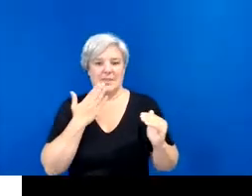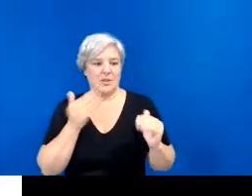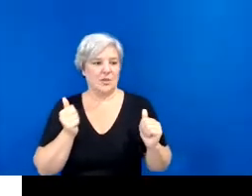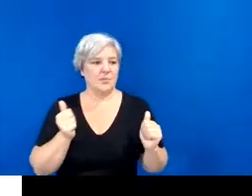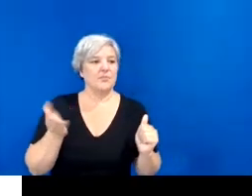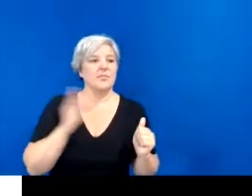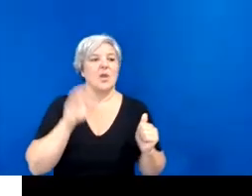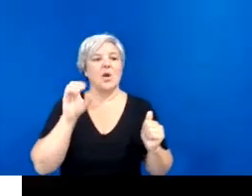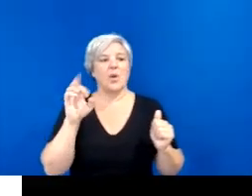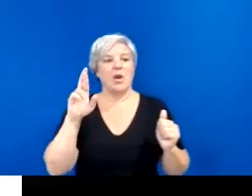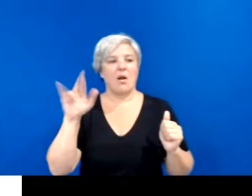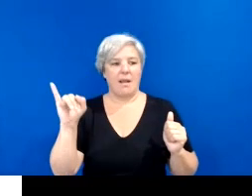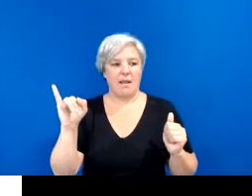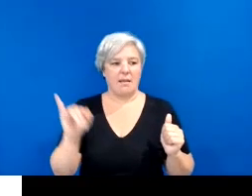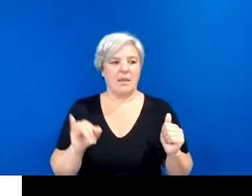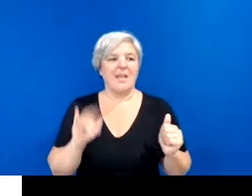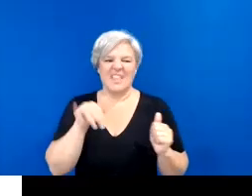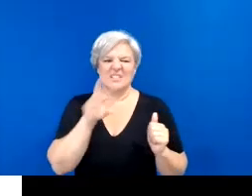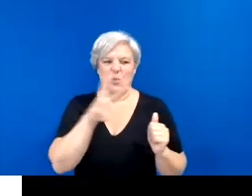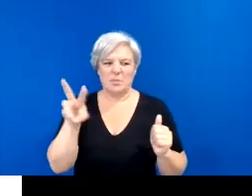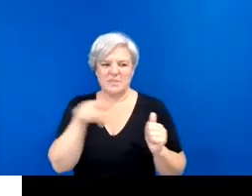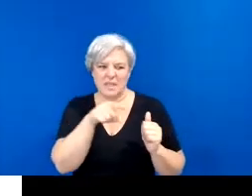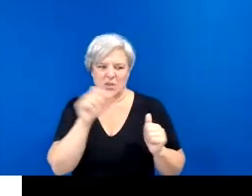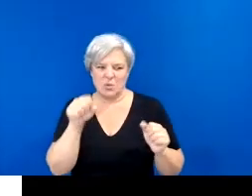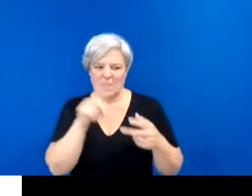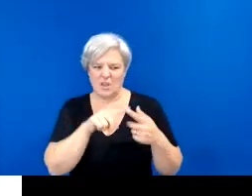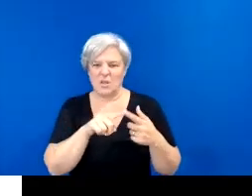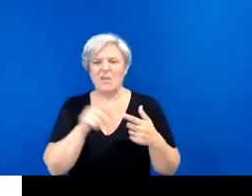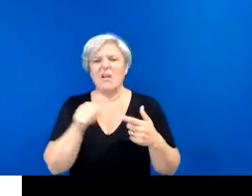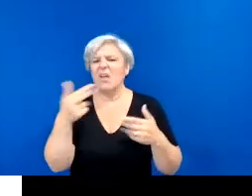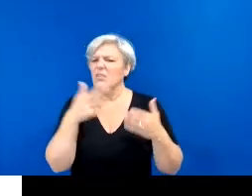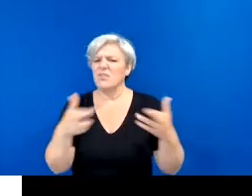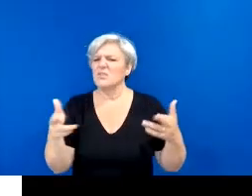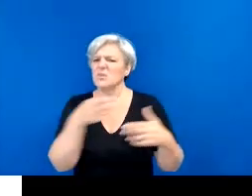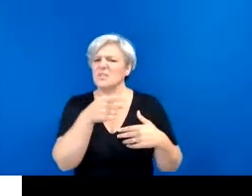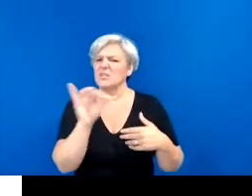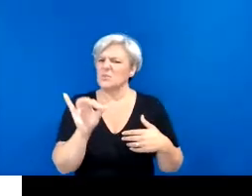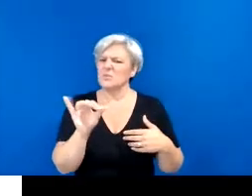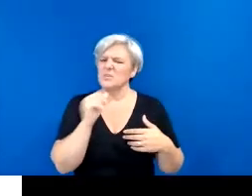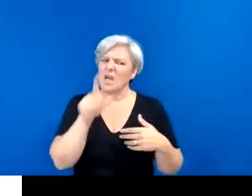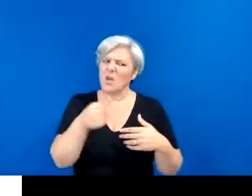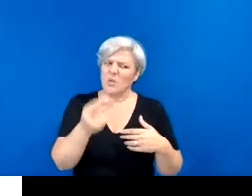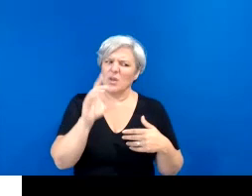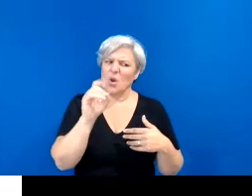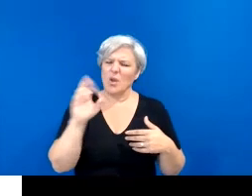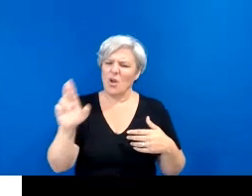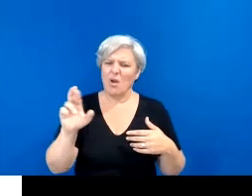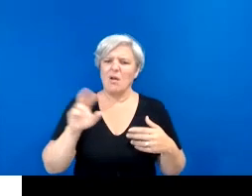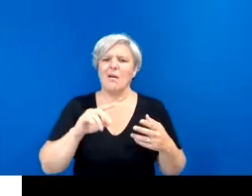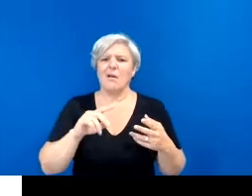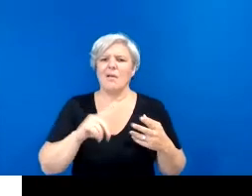And this is the website and it has other resources on there as well. So not just that we are, but they do webinars